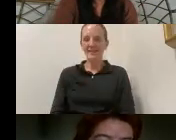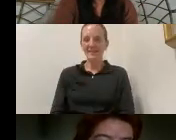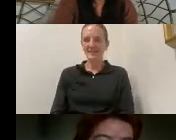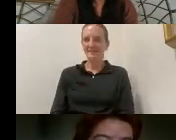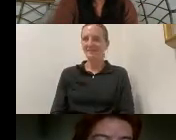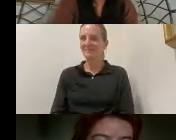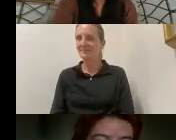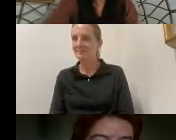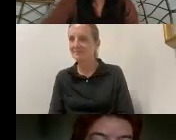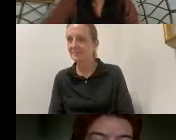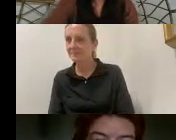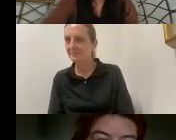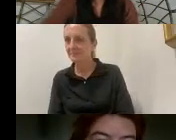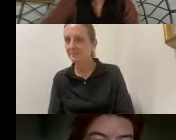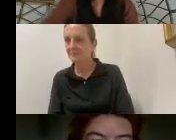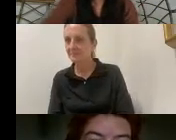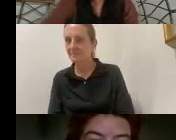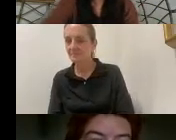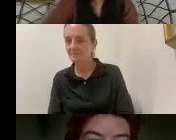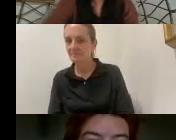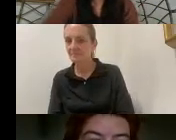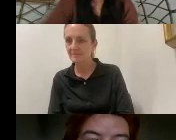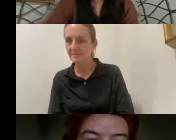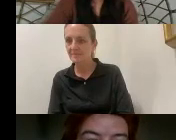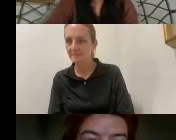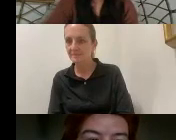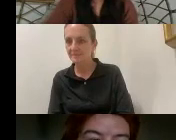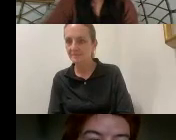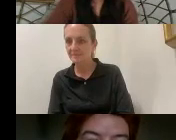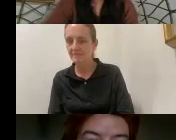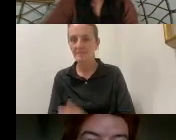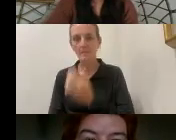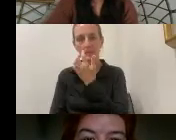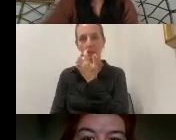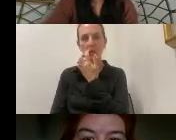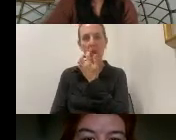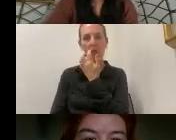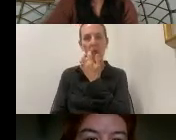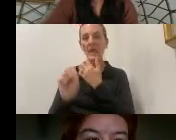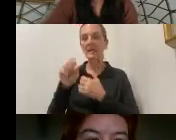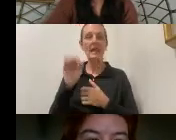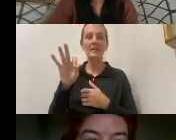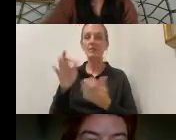Anything else you'd like to add to the chat, feel free to do that.